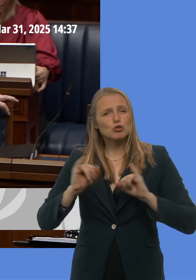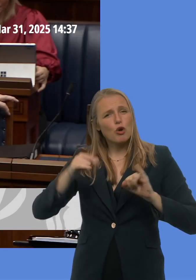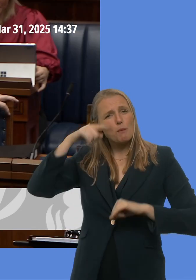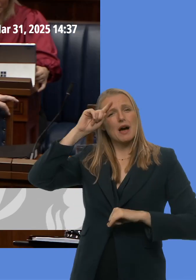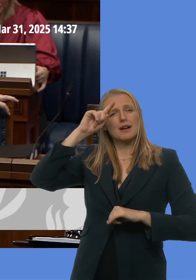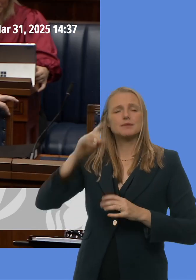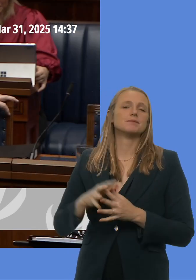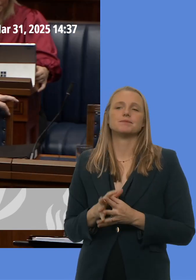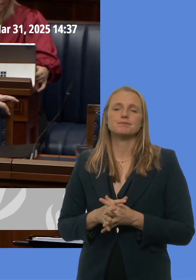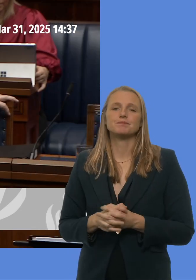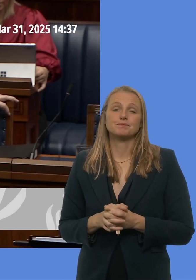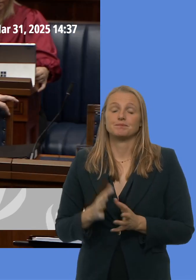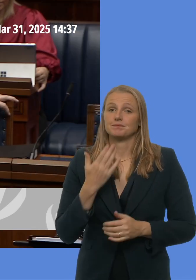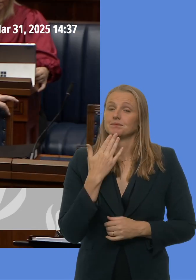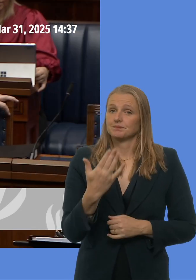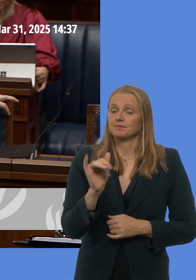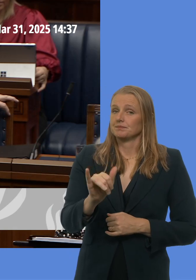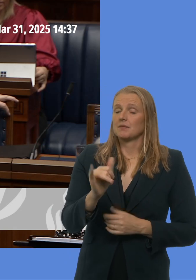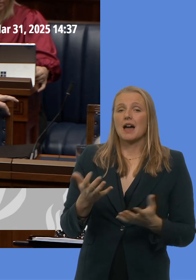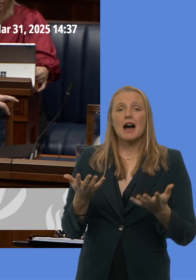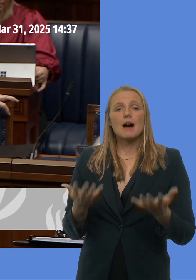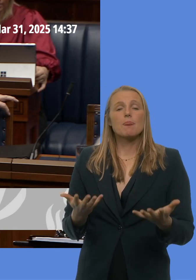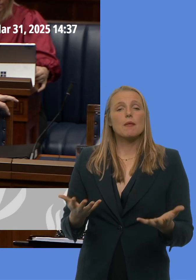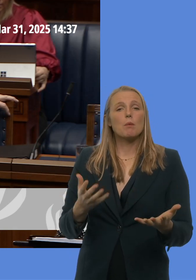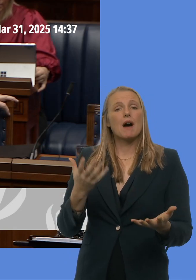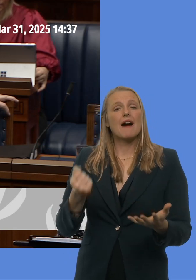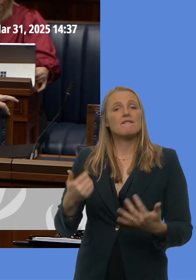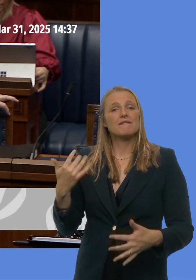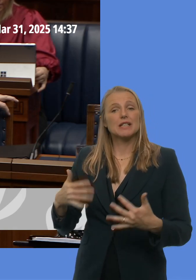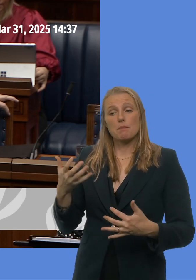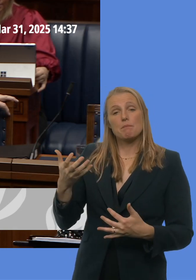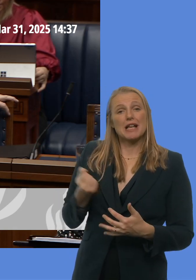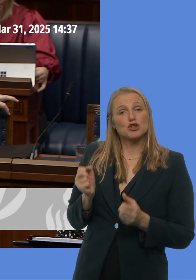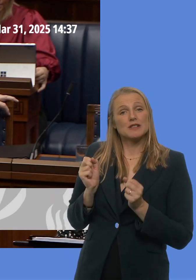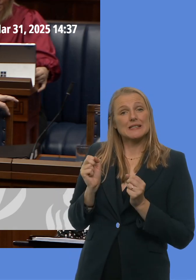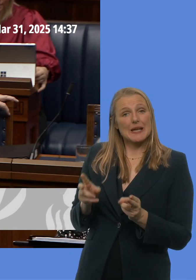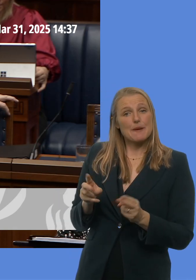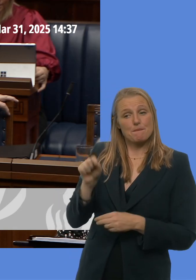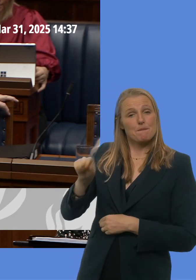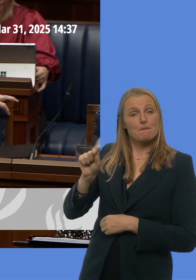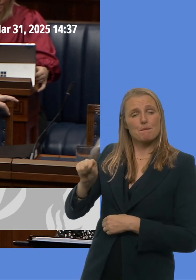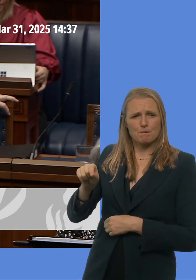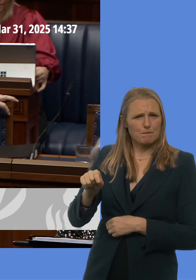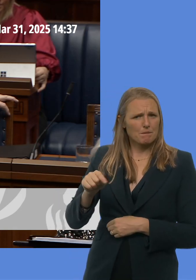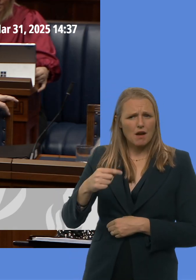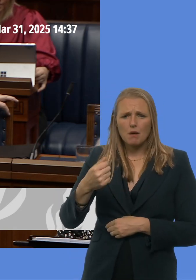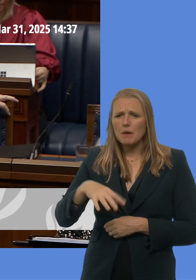We see that very clearly. At the moment, we have the victims' pension scheme open, and there is no doubt about the feedback that we get from that.